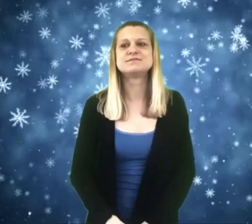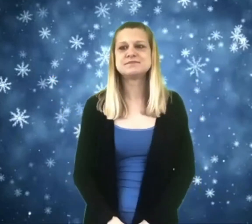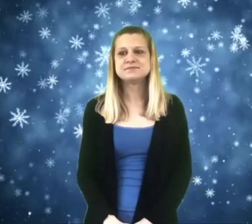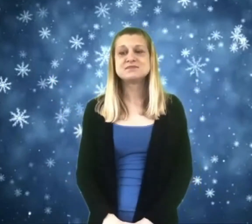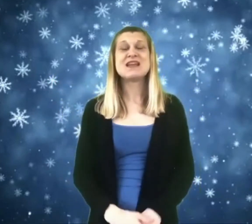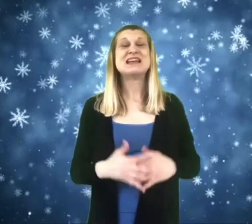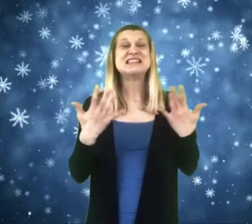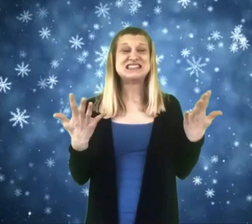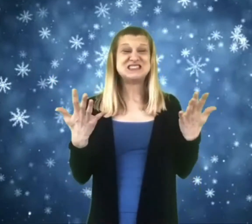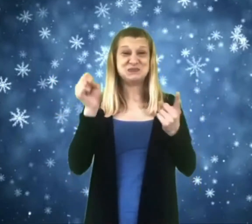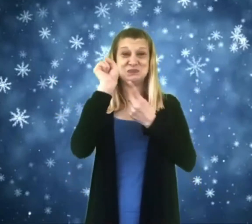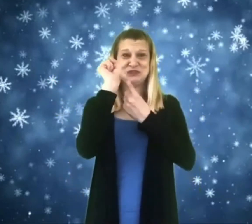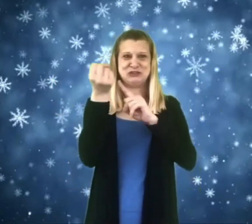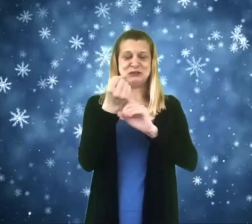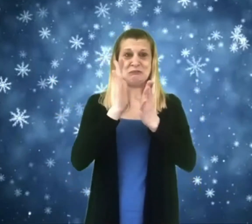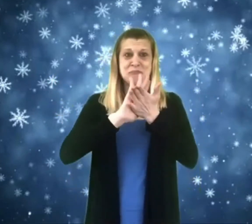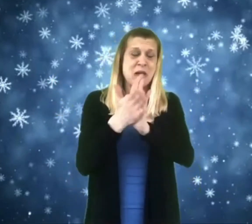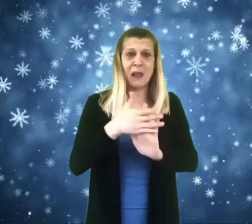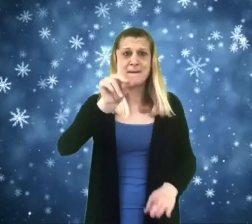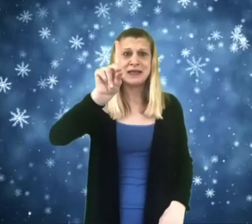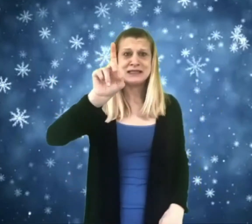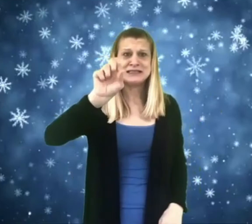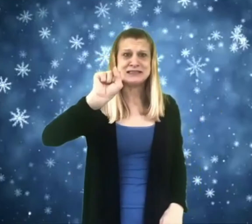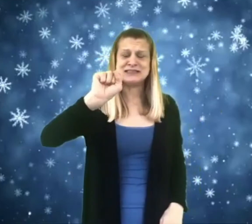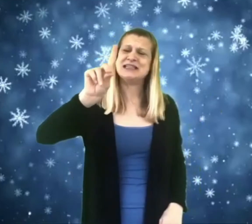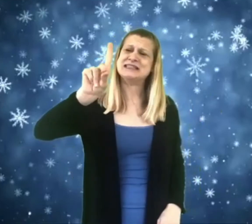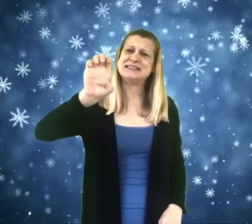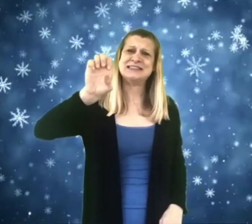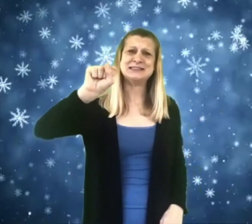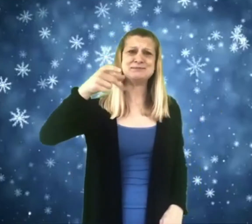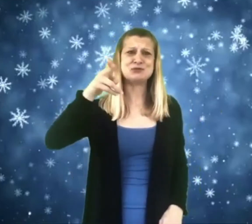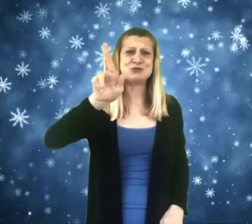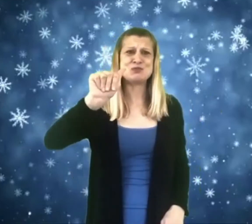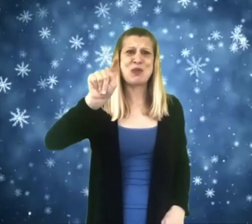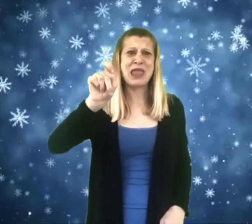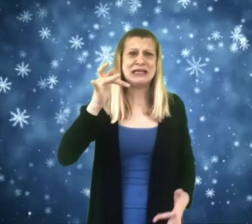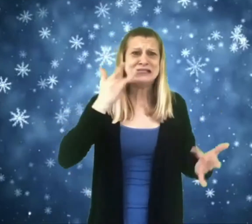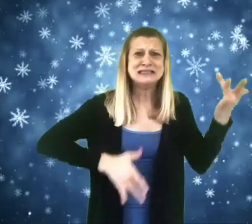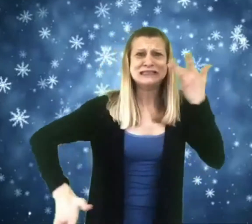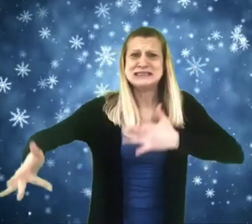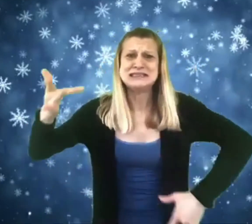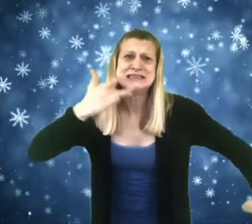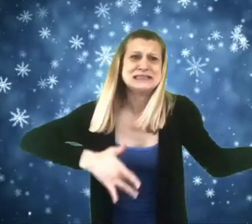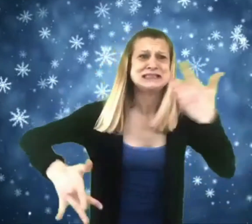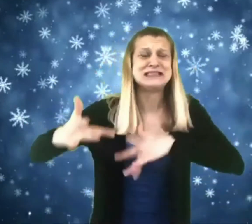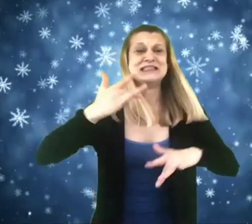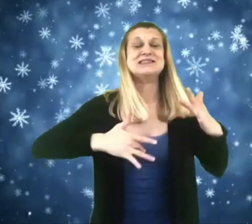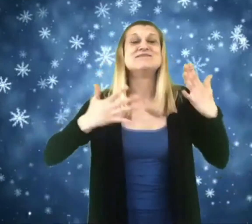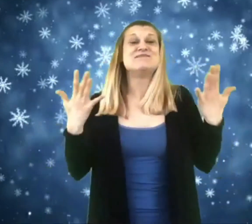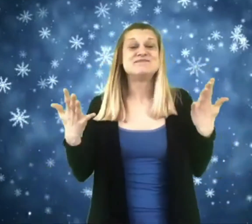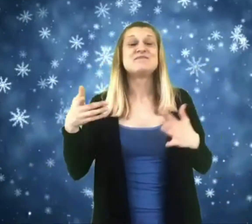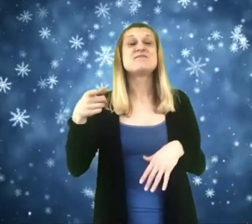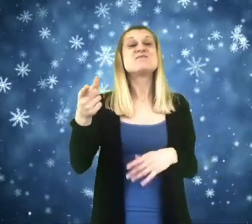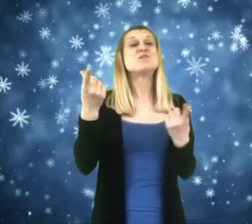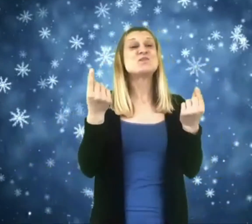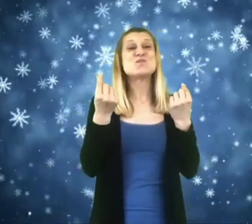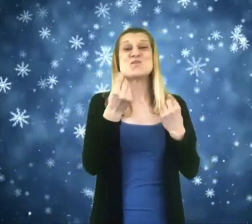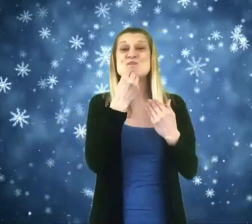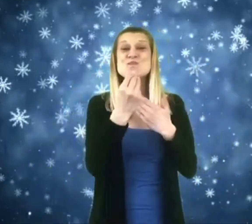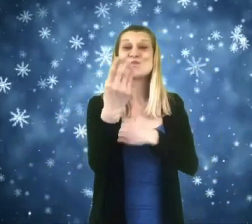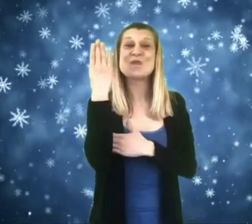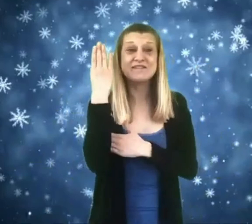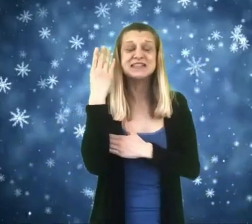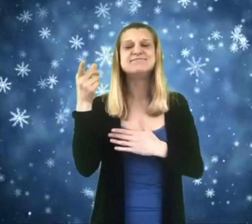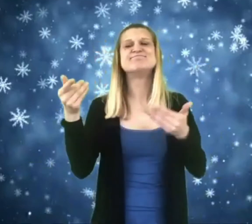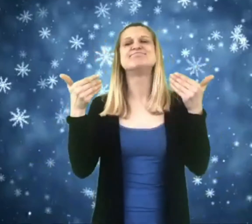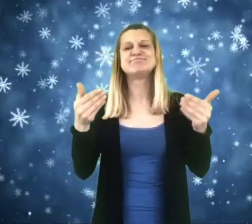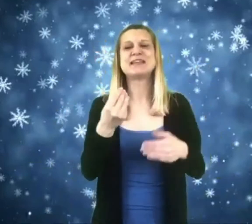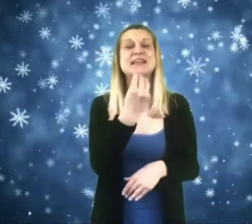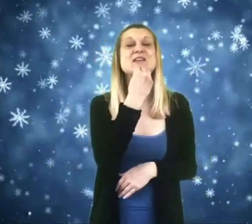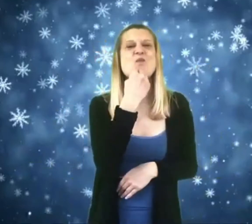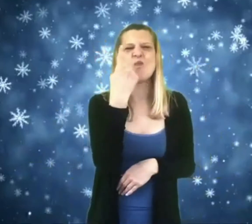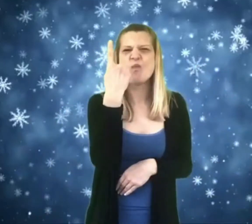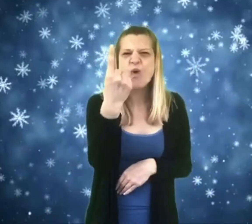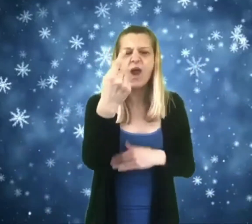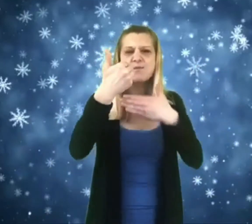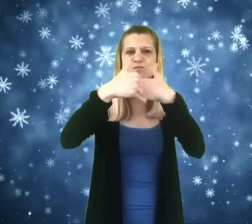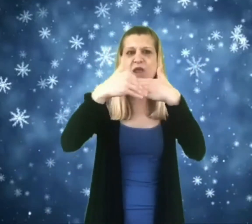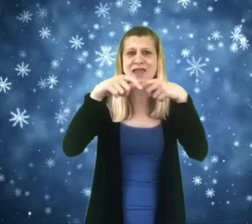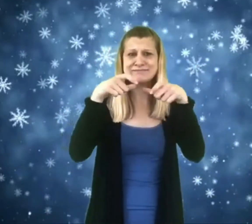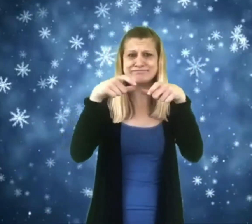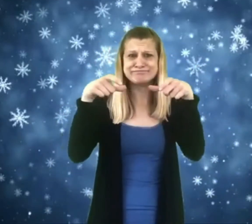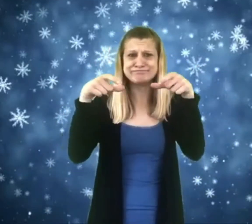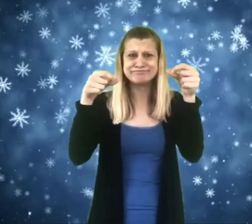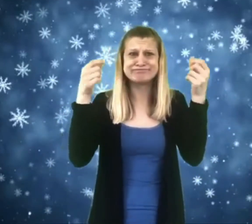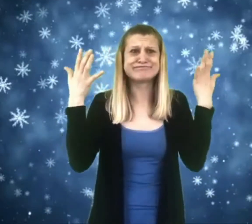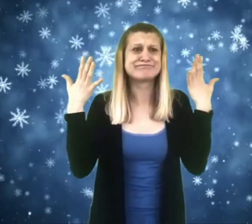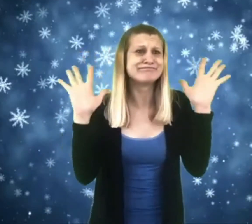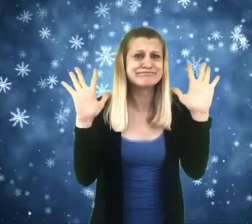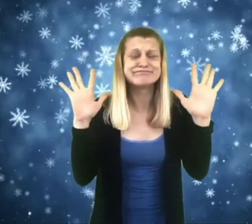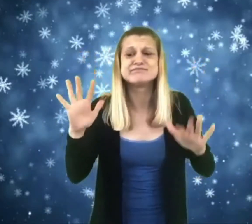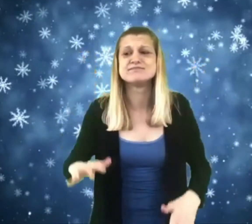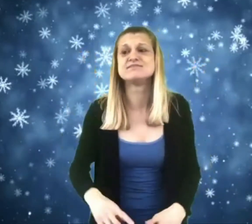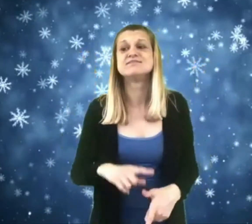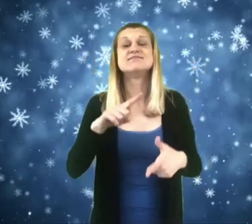The situation became desperate. Breakfast was a single slice of bread for each person now,